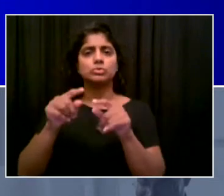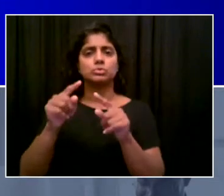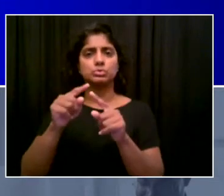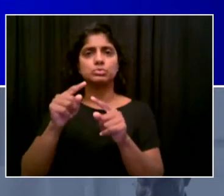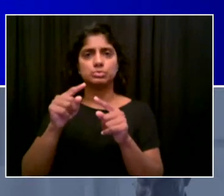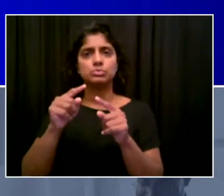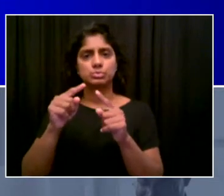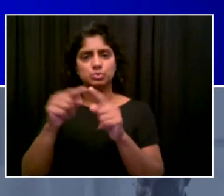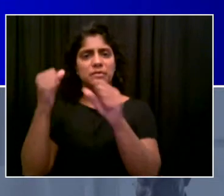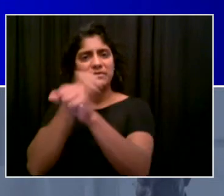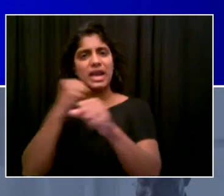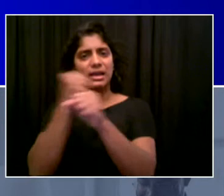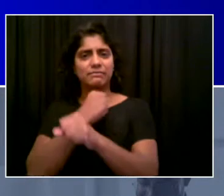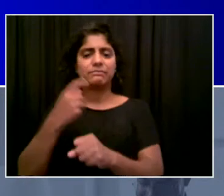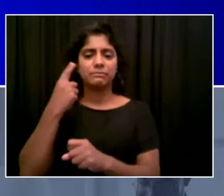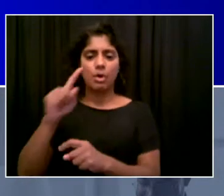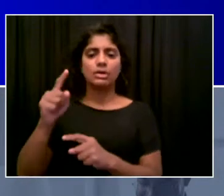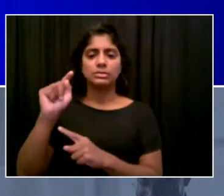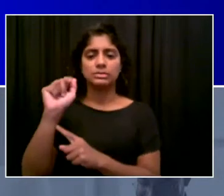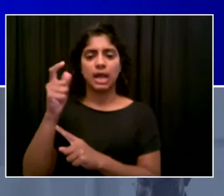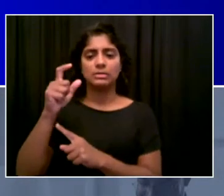VOICE AND HAS BEEN ONE OF THE GREAT LEADERS IN